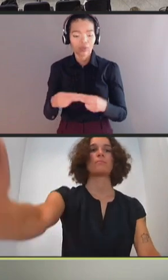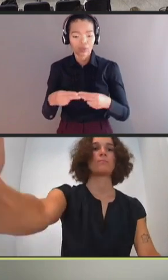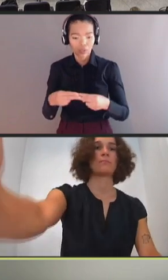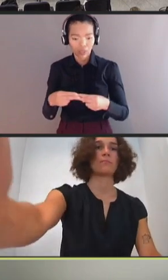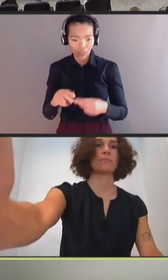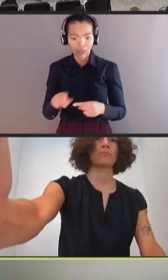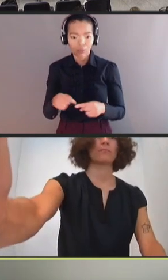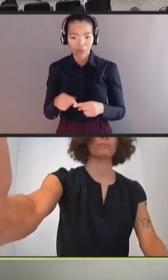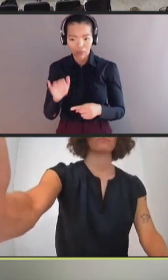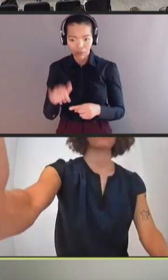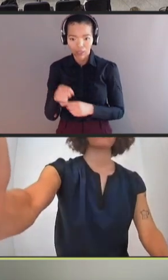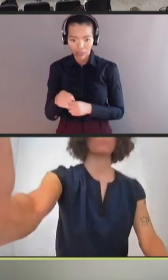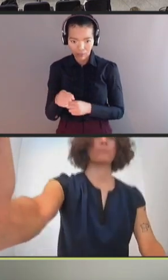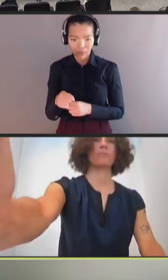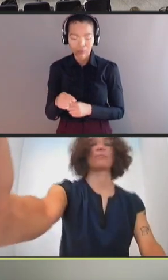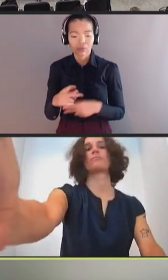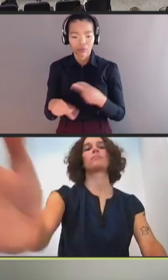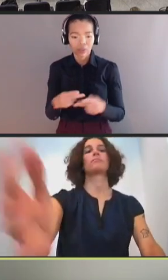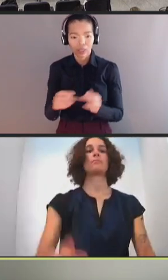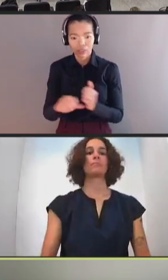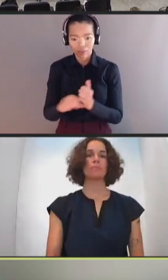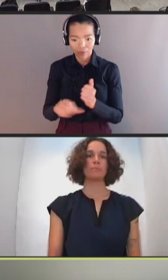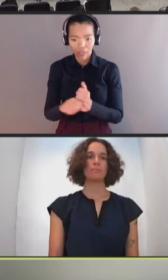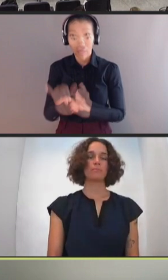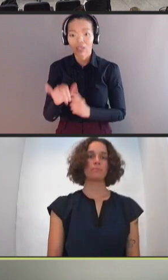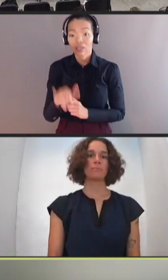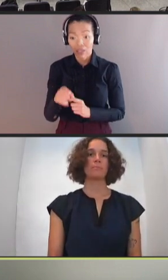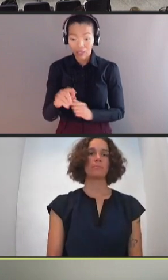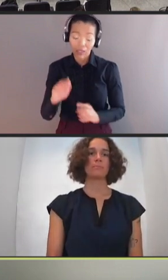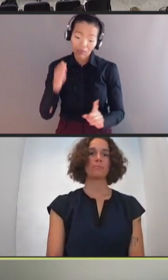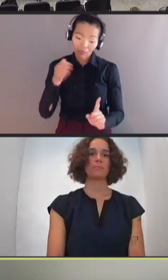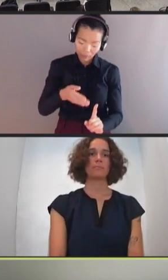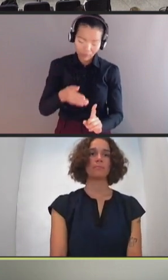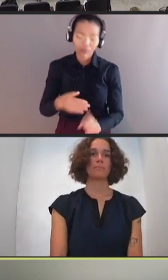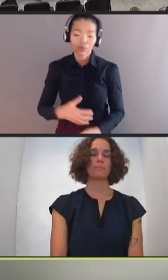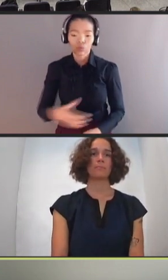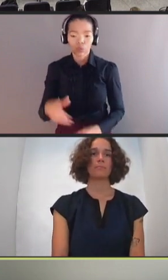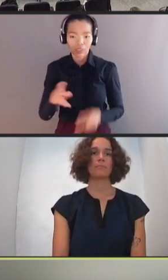this suite of ads, and this is directly for pregnant people. I love these ads. These are